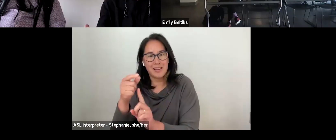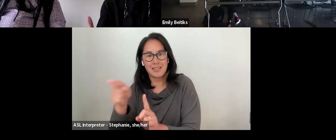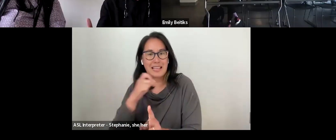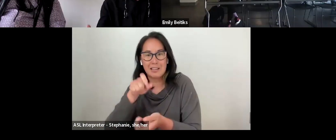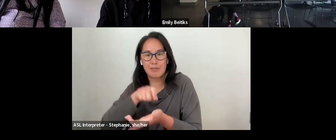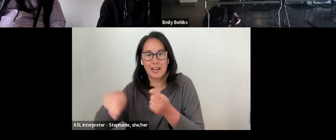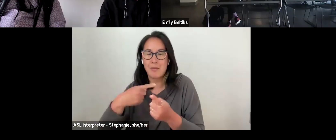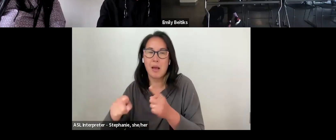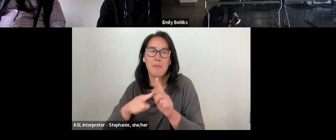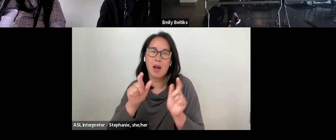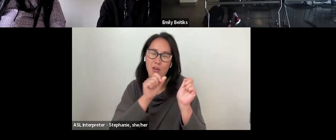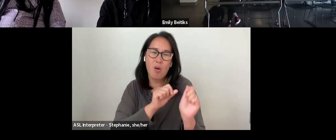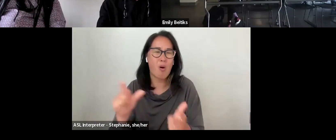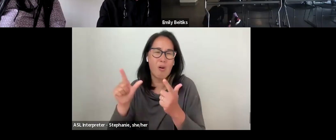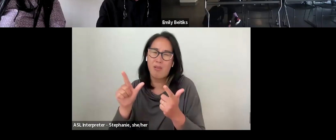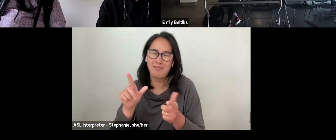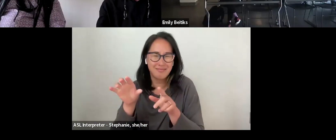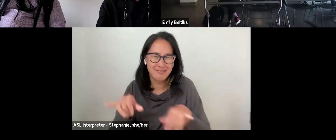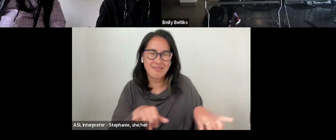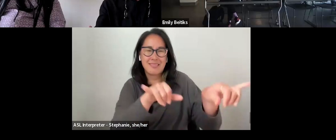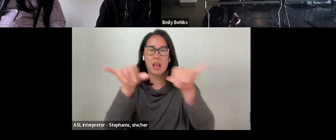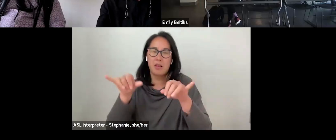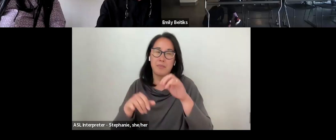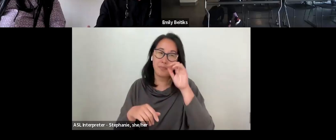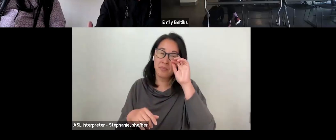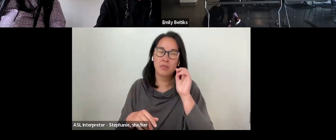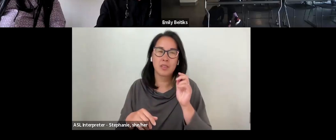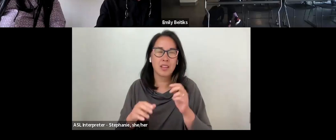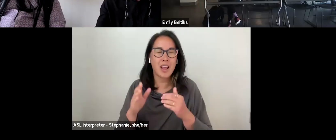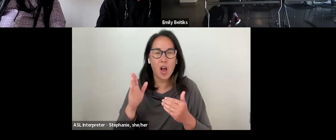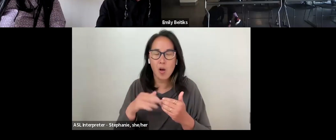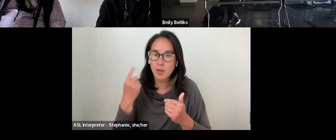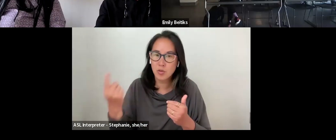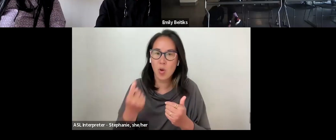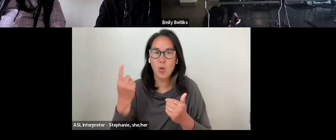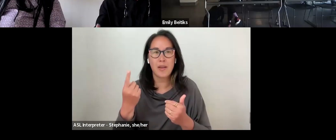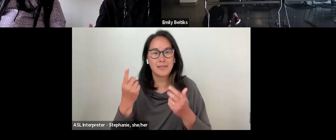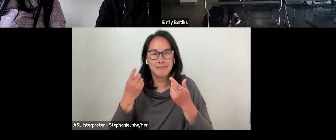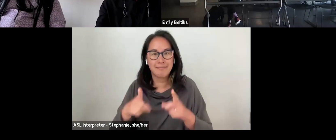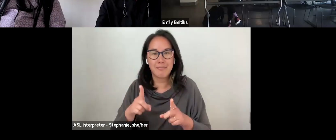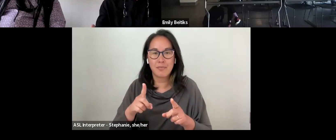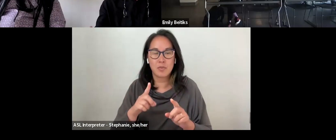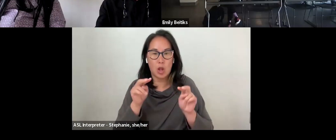It is almost always the case that you're looking at a population, when you look at an abuse